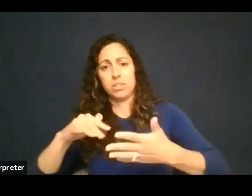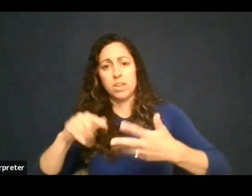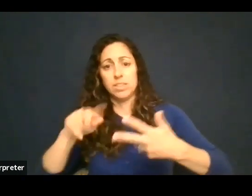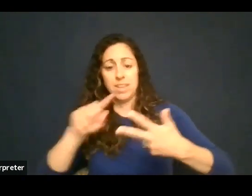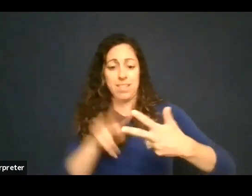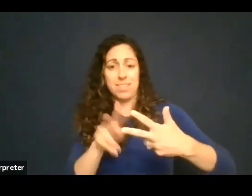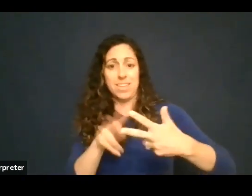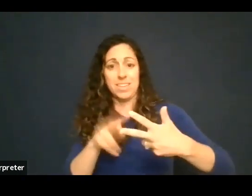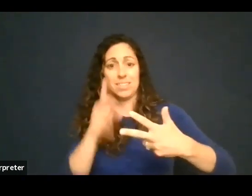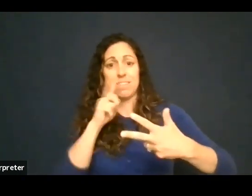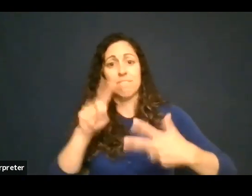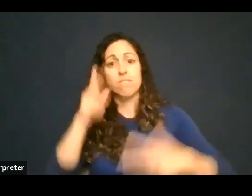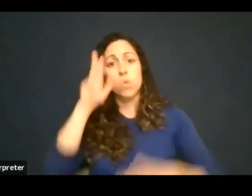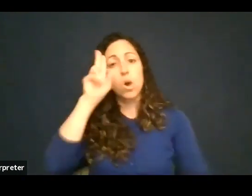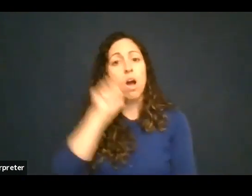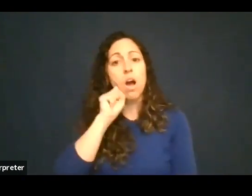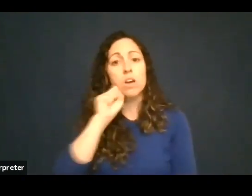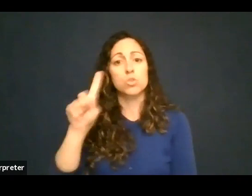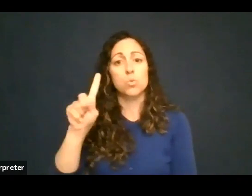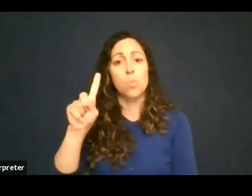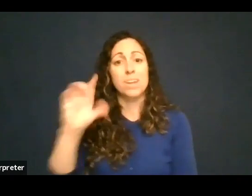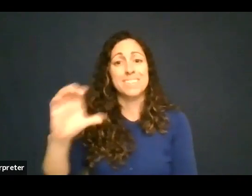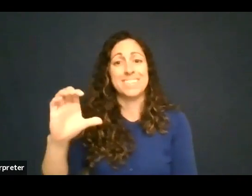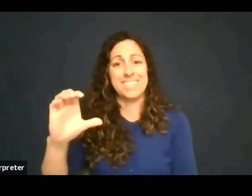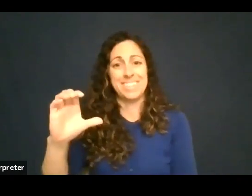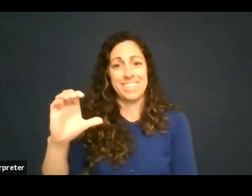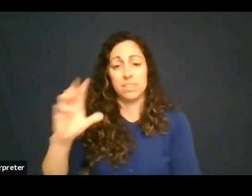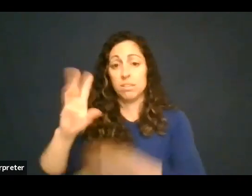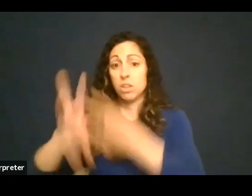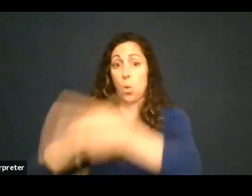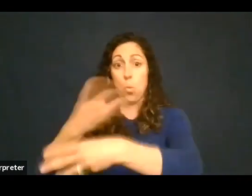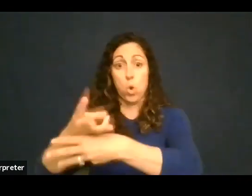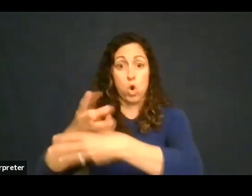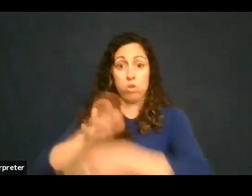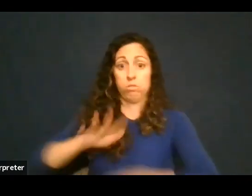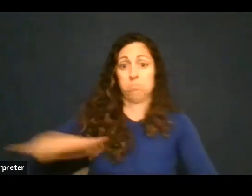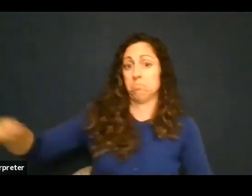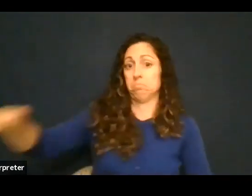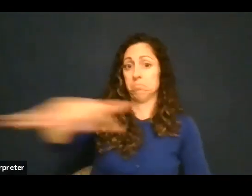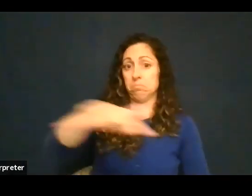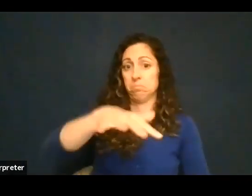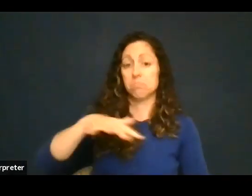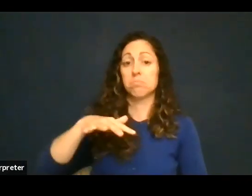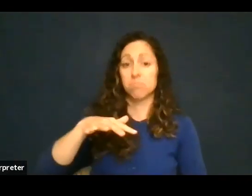and patients from around the world with USH1C can participate.